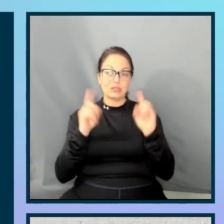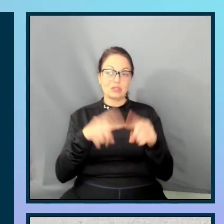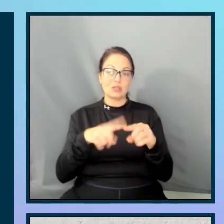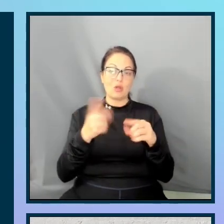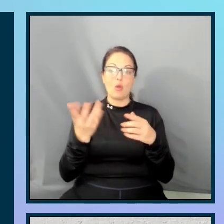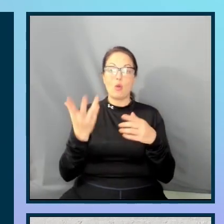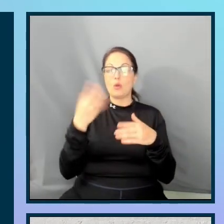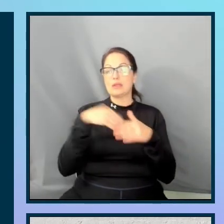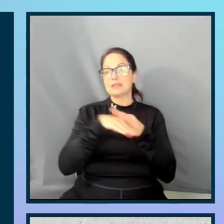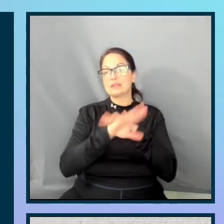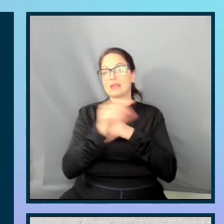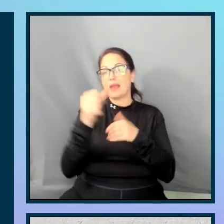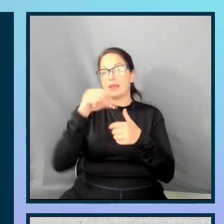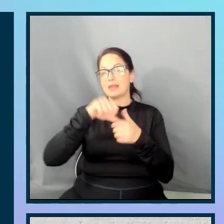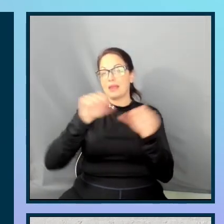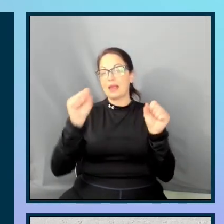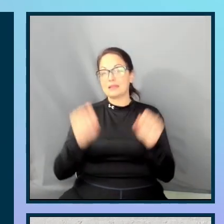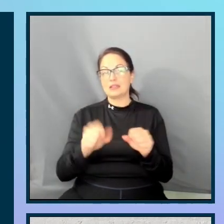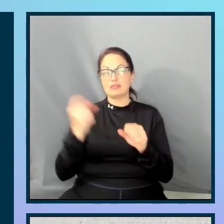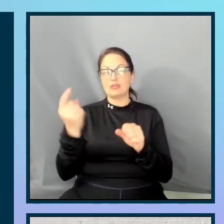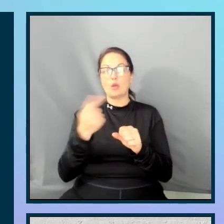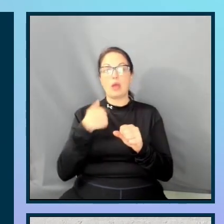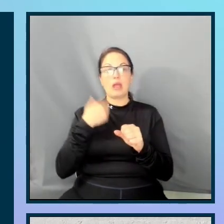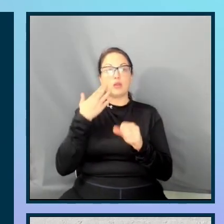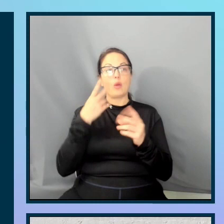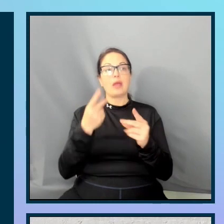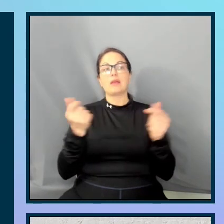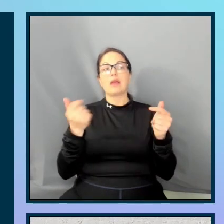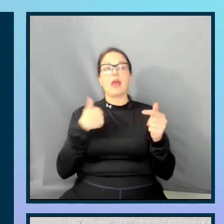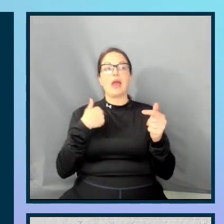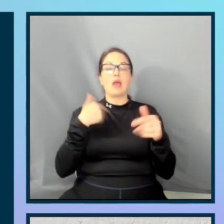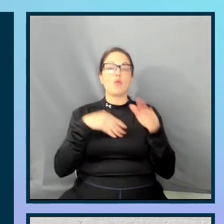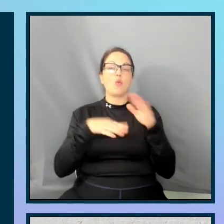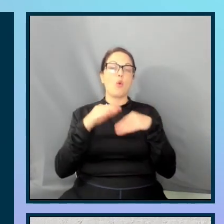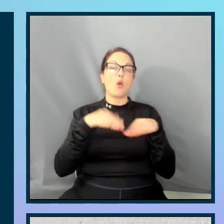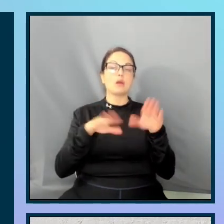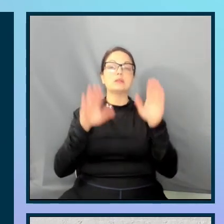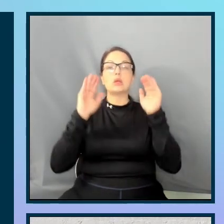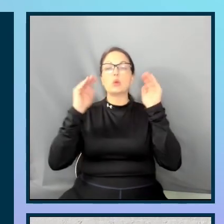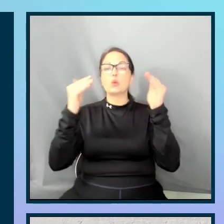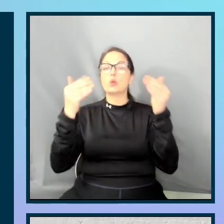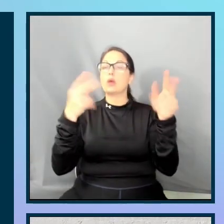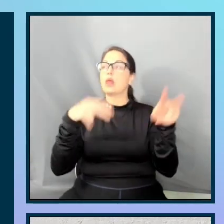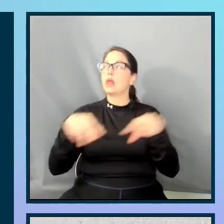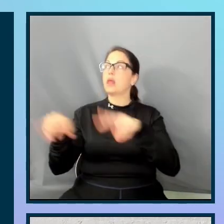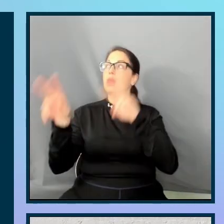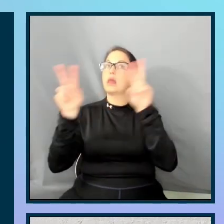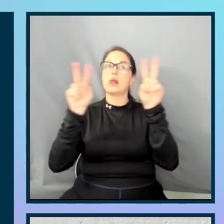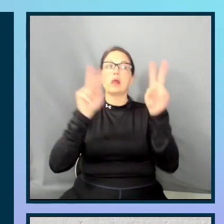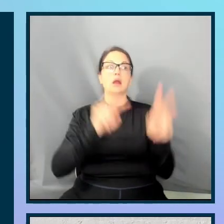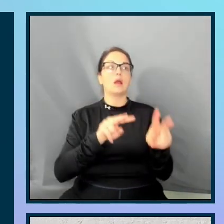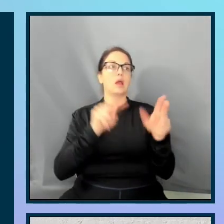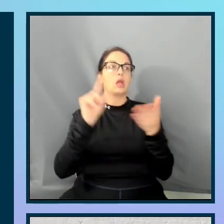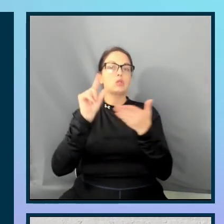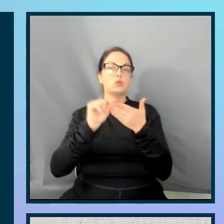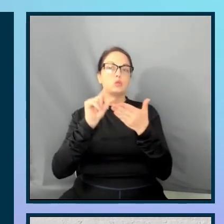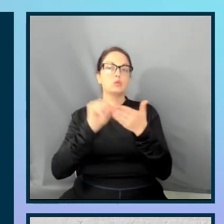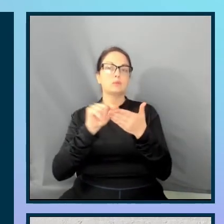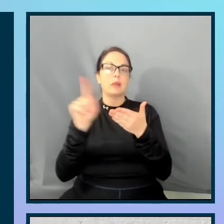so I knew I had to be quick about my mission. I walked in with tunnel vision and did a quick glance around searching for the newspaper stand.